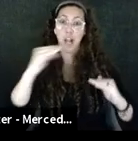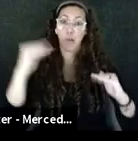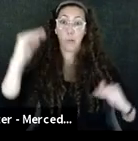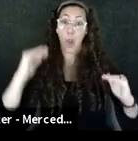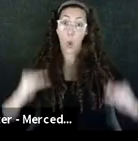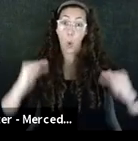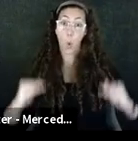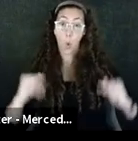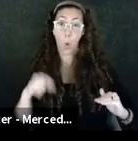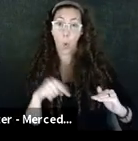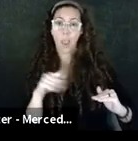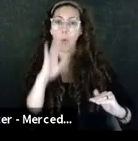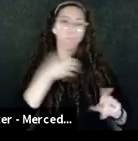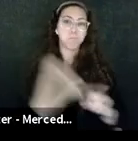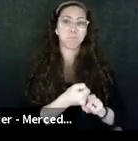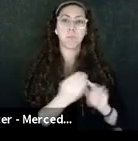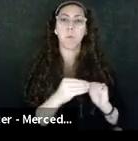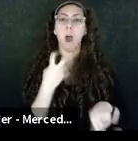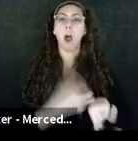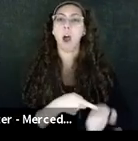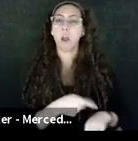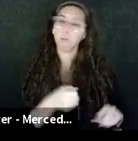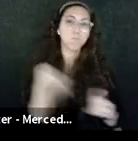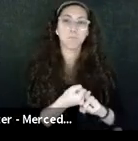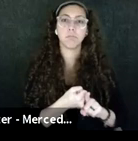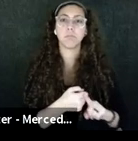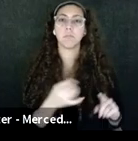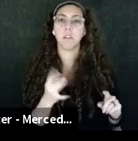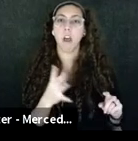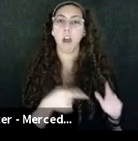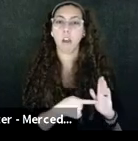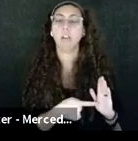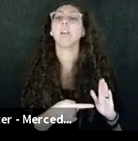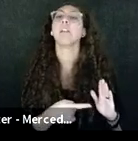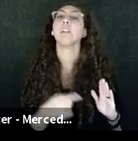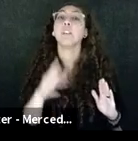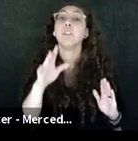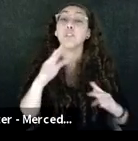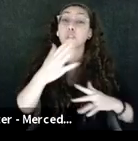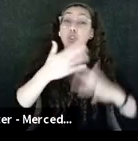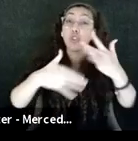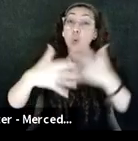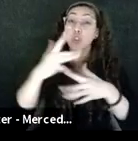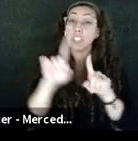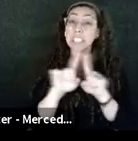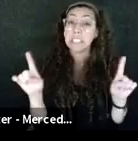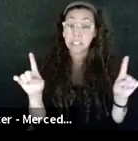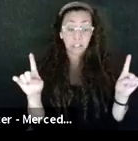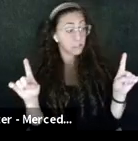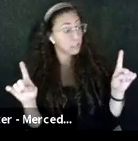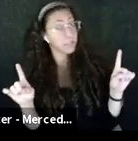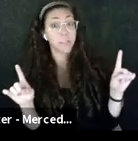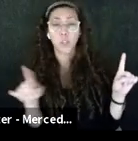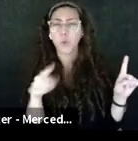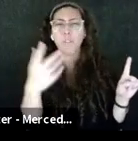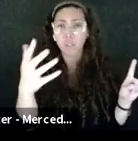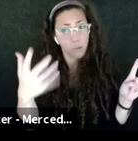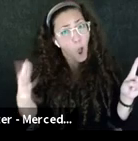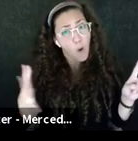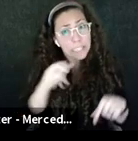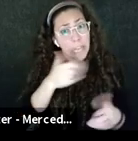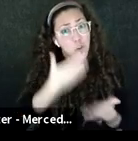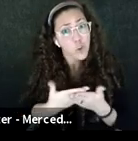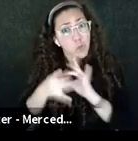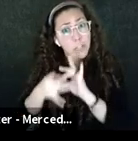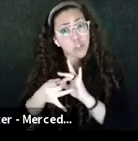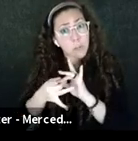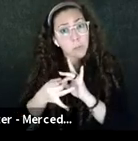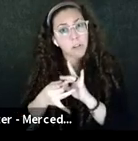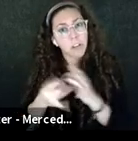Jason Williams: These things are even more difficult for foster youth social distancing again if you're already bad at building and maintaining relationships and now you're not even allowed to go out